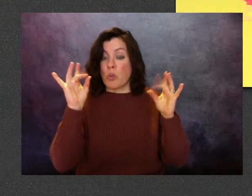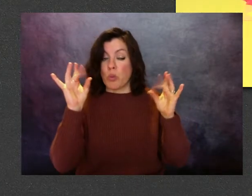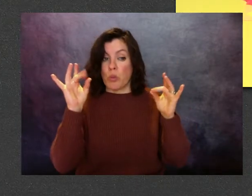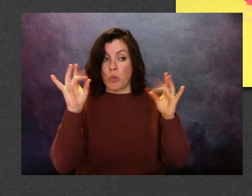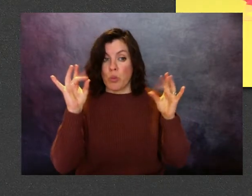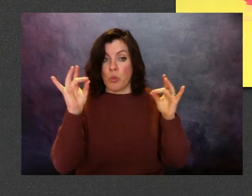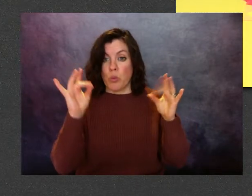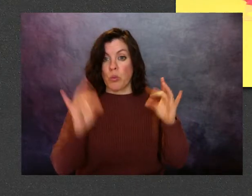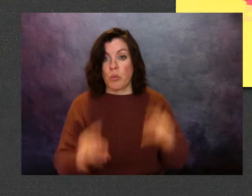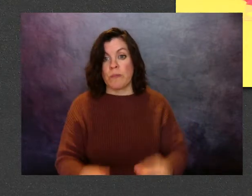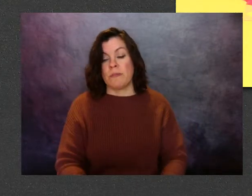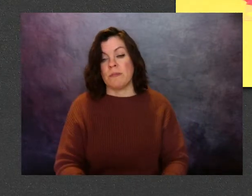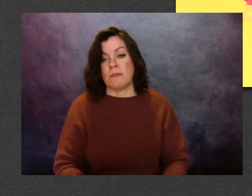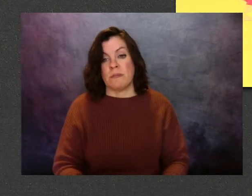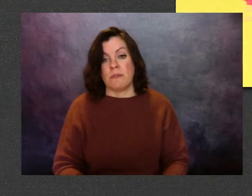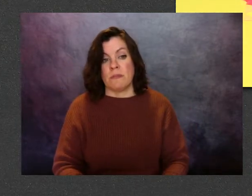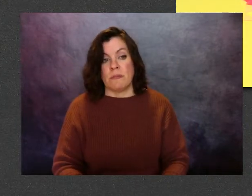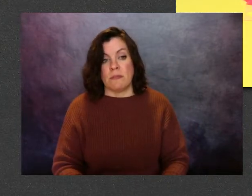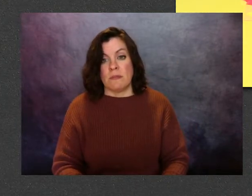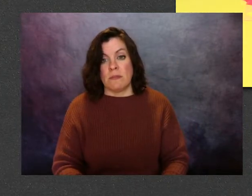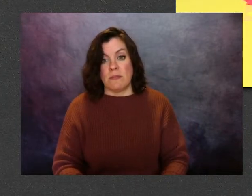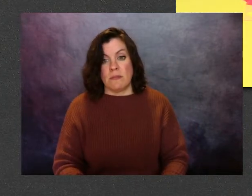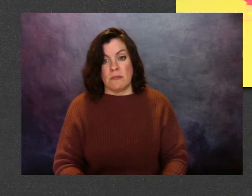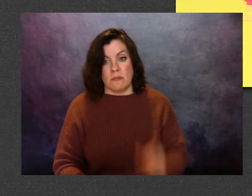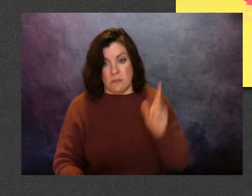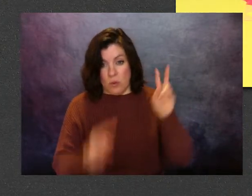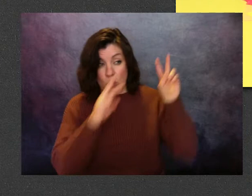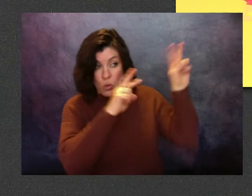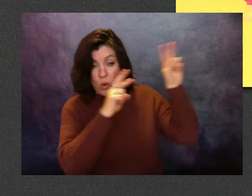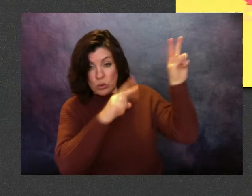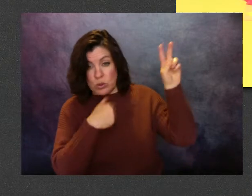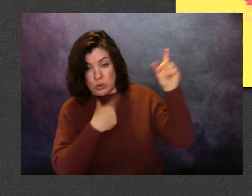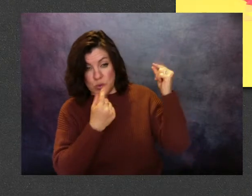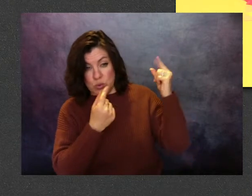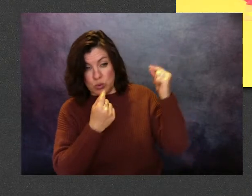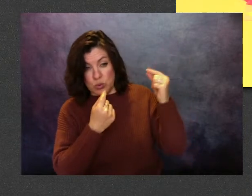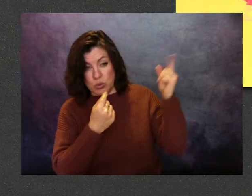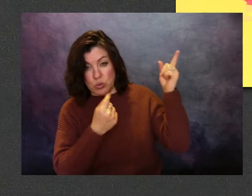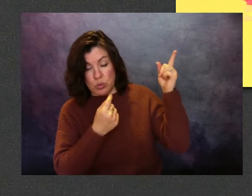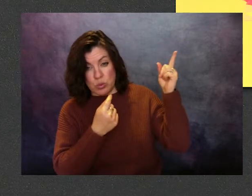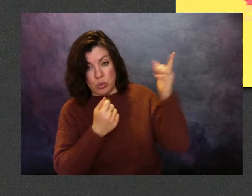I'm gonna take my glue and I'm going to smear.